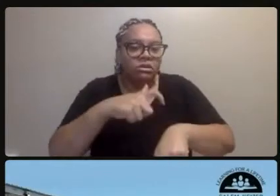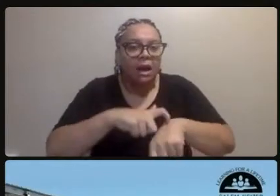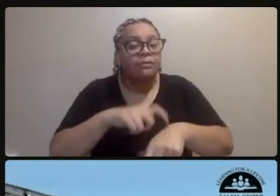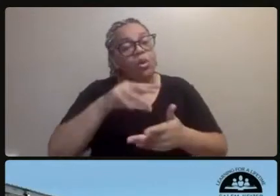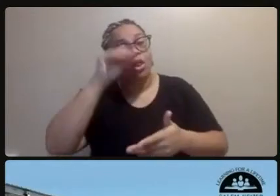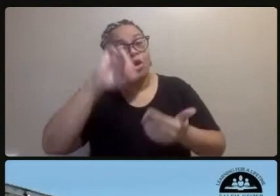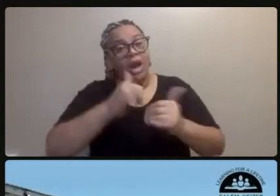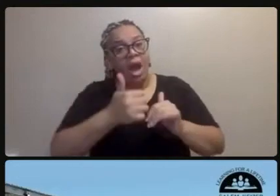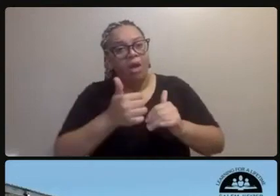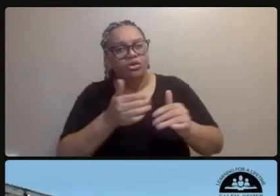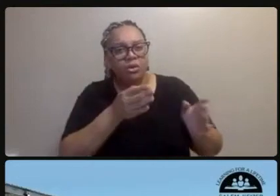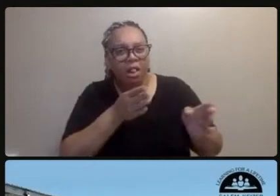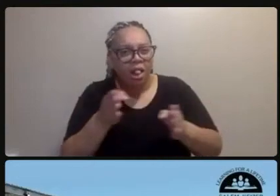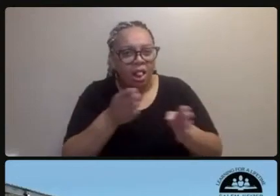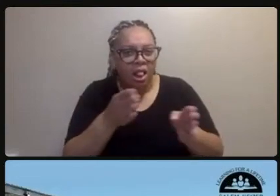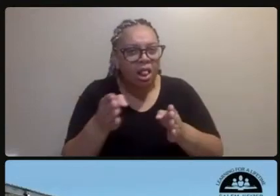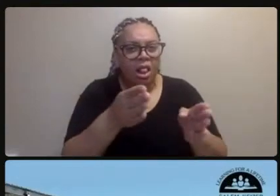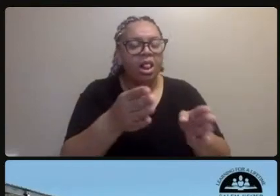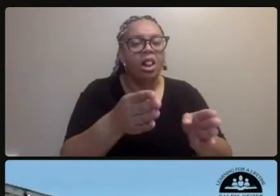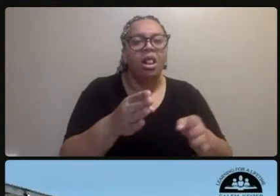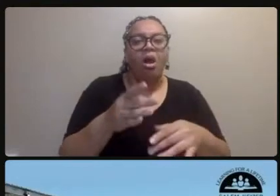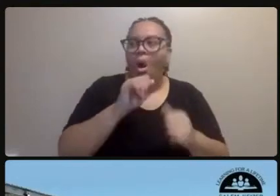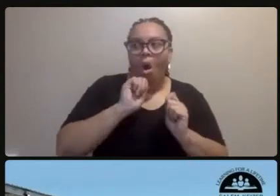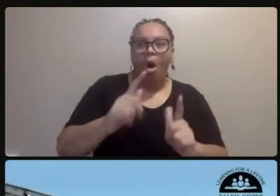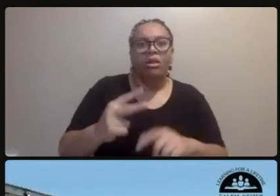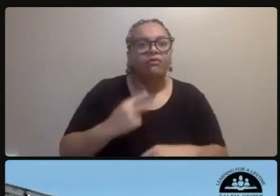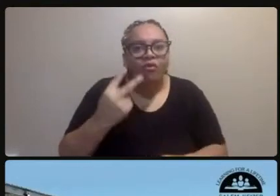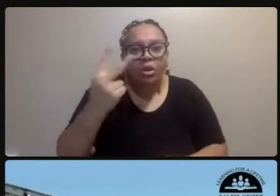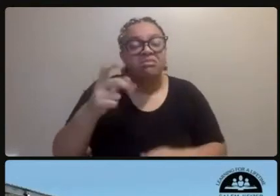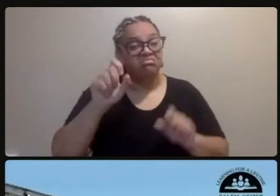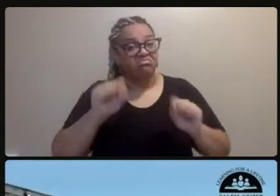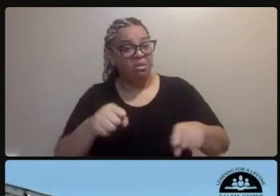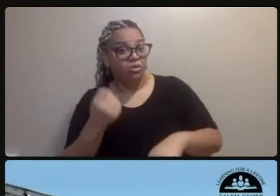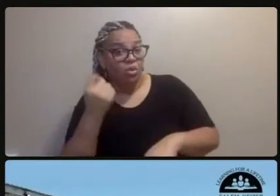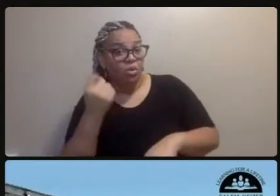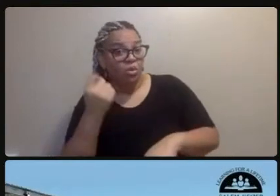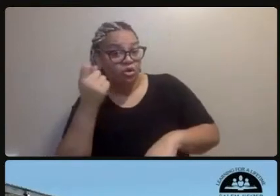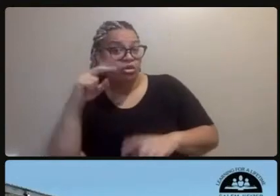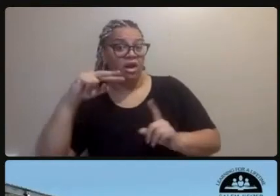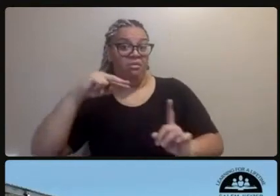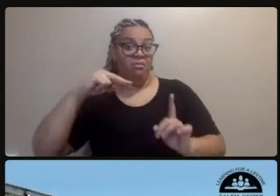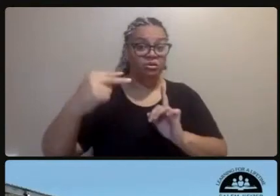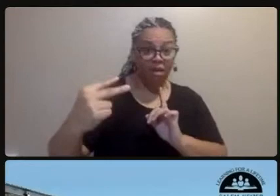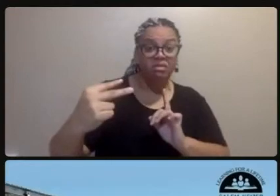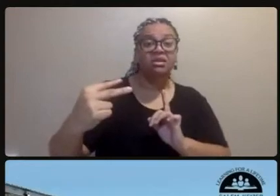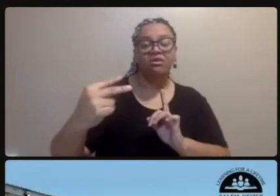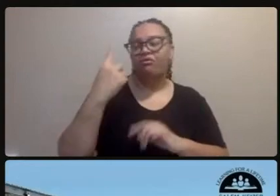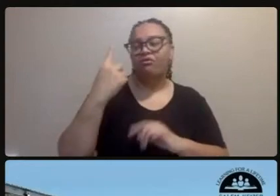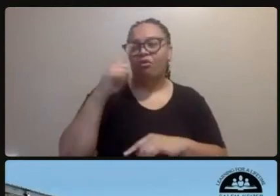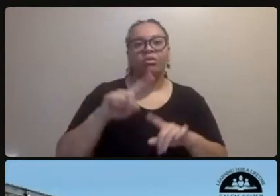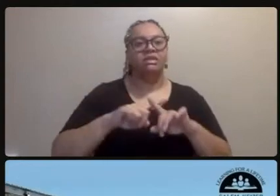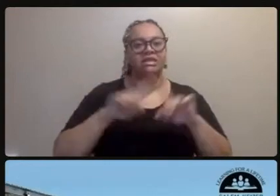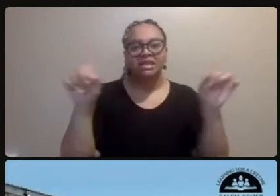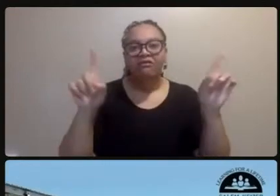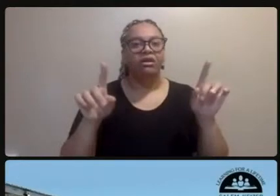I'VE BEEN ABLE TO DO THROUGH SOMETIMES THE BUMPS IN THE ROAD